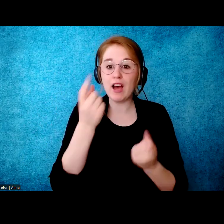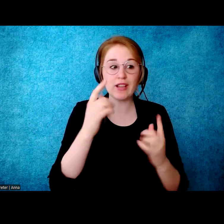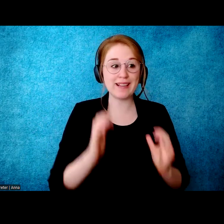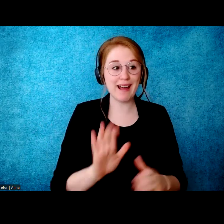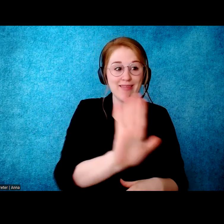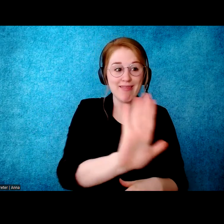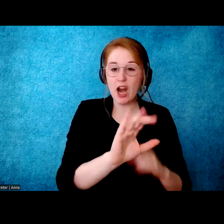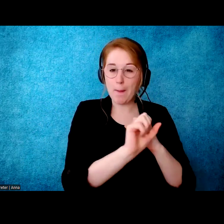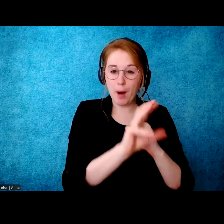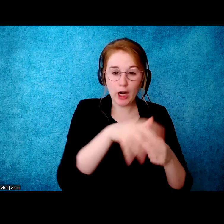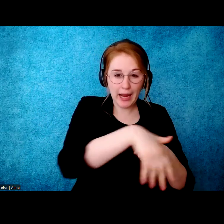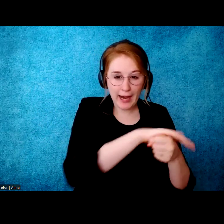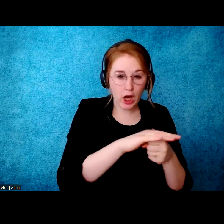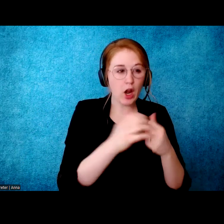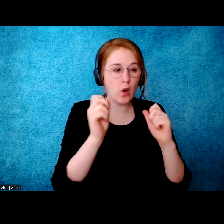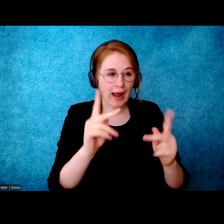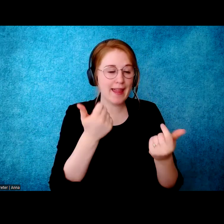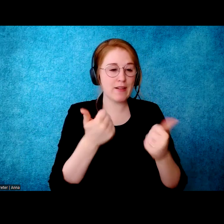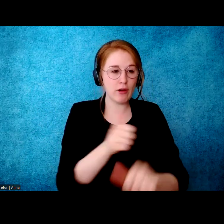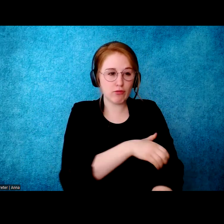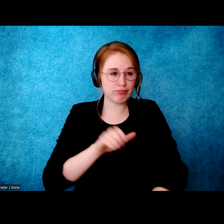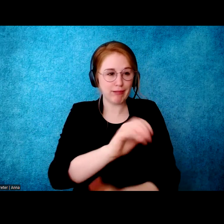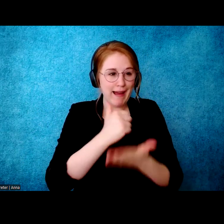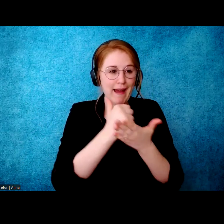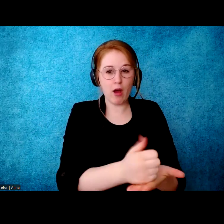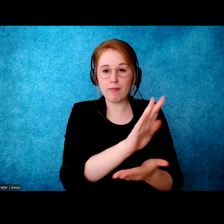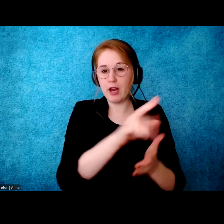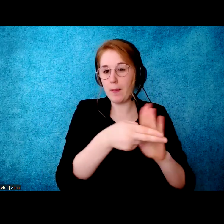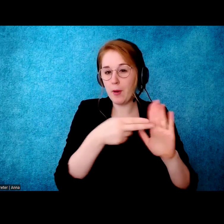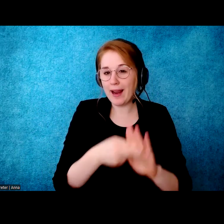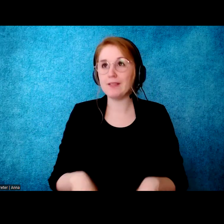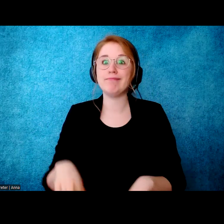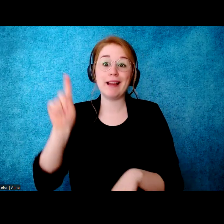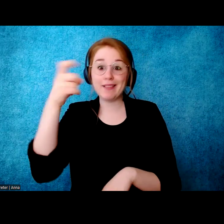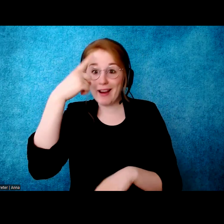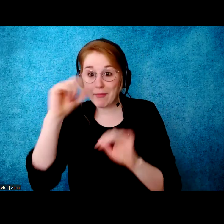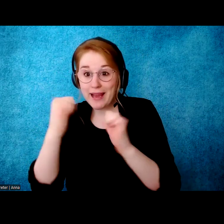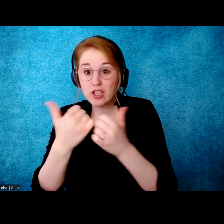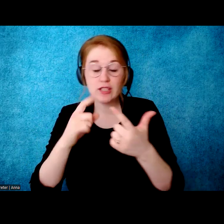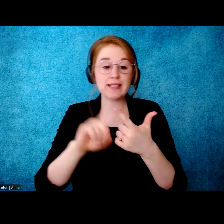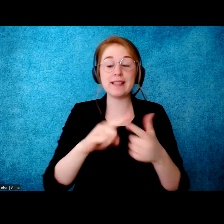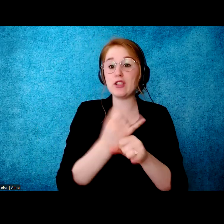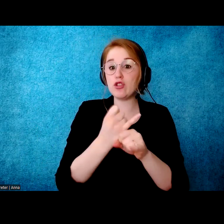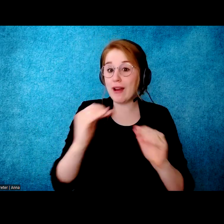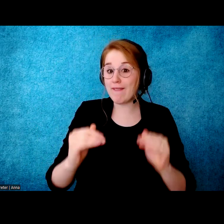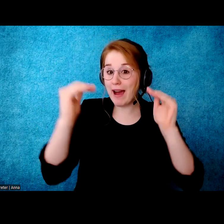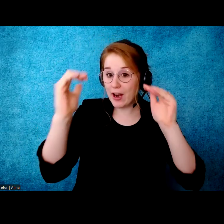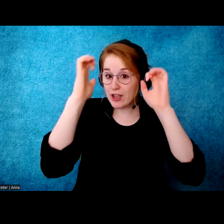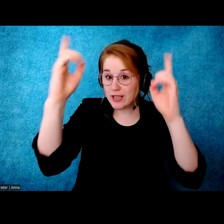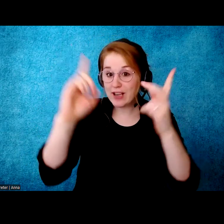and then strategically empowering their clients' brands. Their clients include government agencies, institutions of higher education, and private corporations.